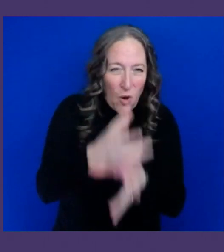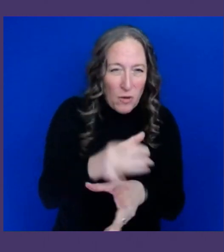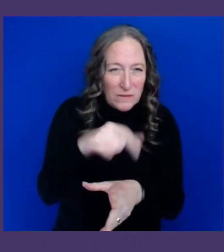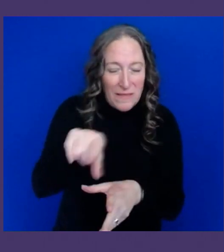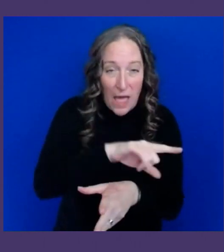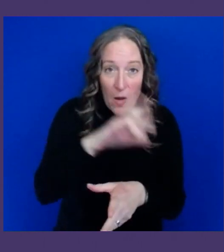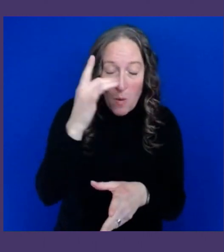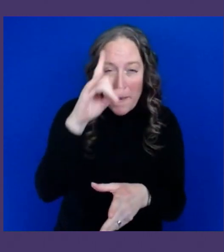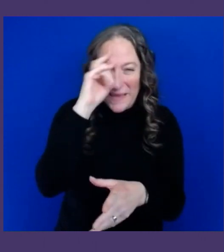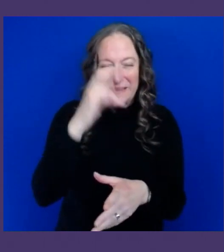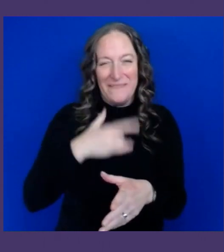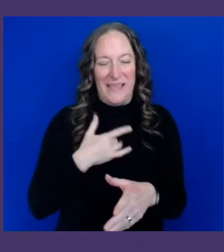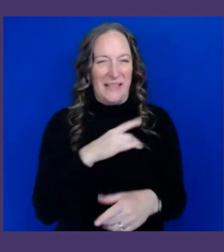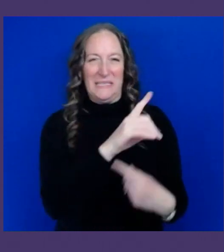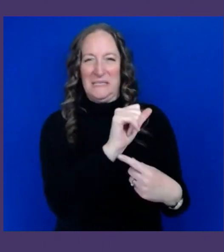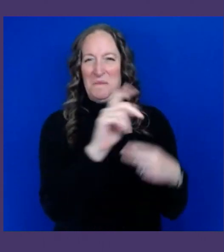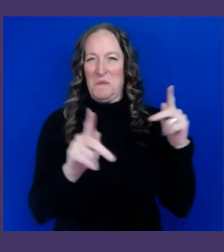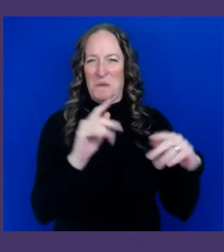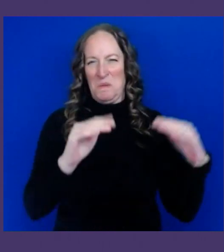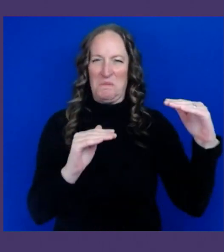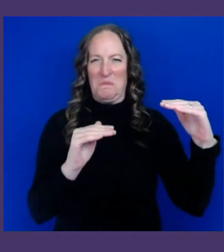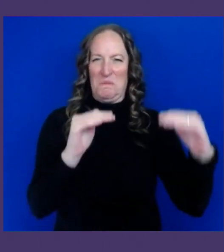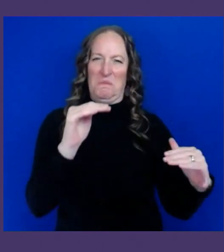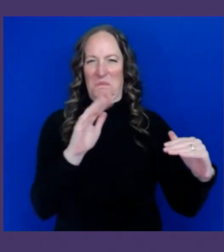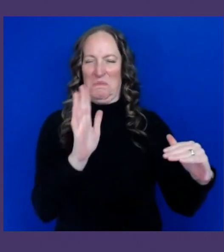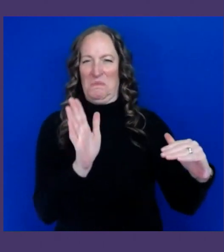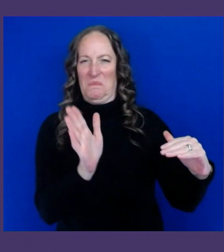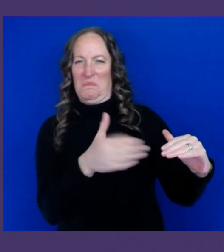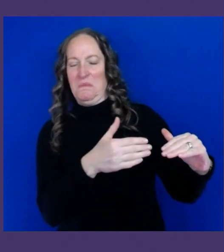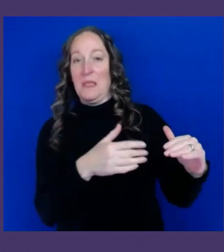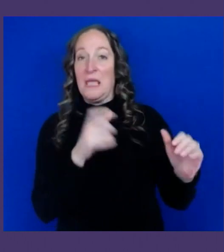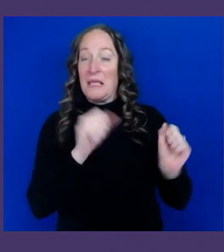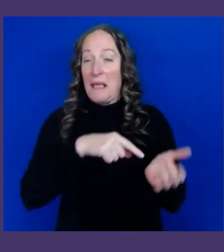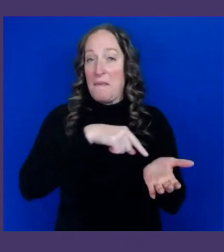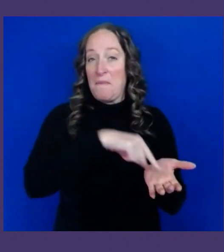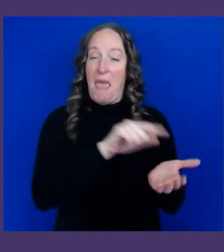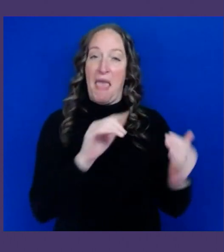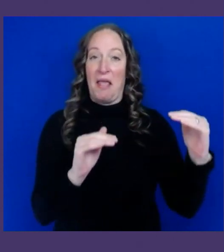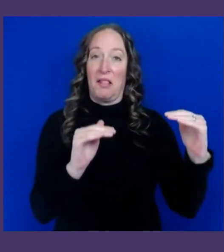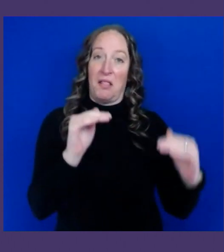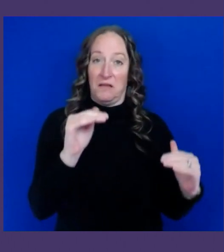and therefore, it is acceptable to pay them less legally.